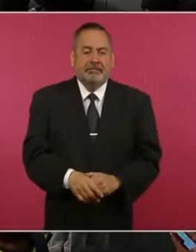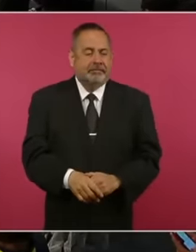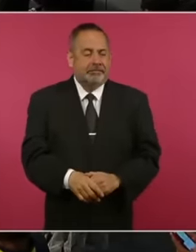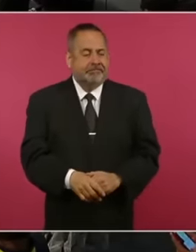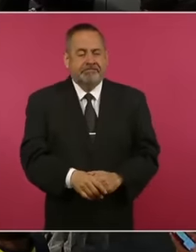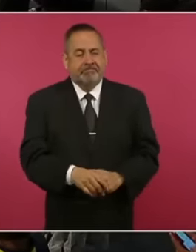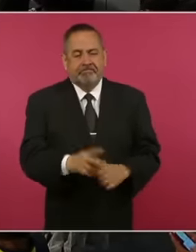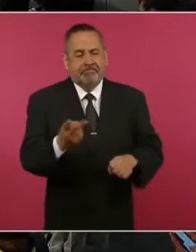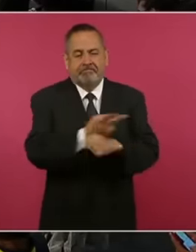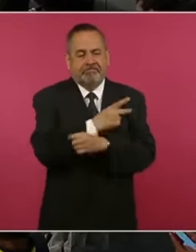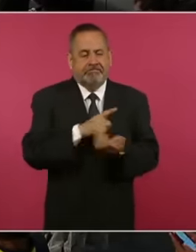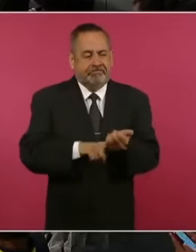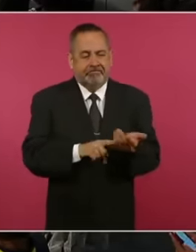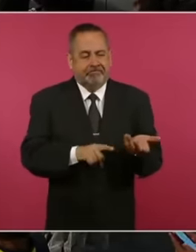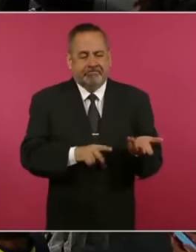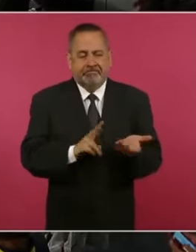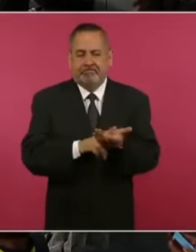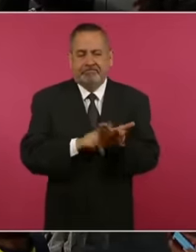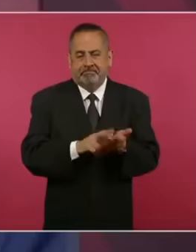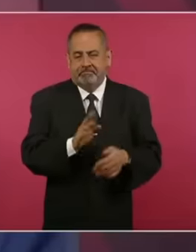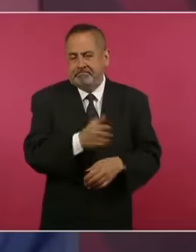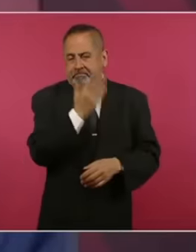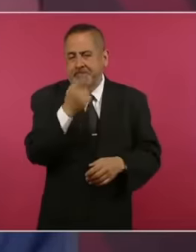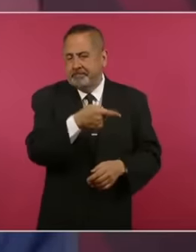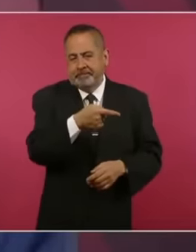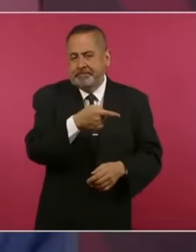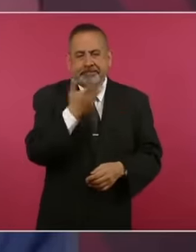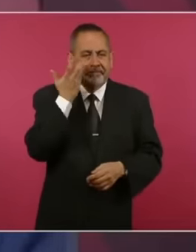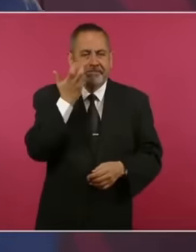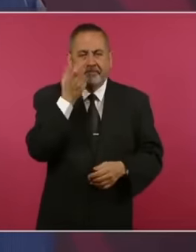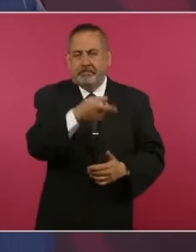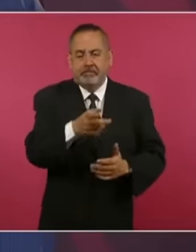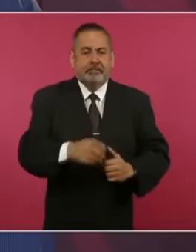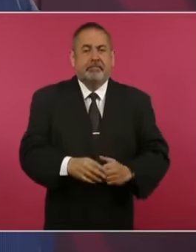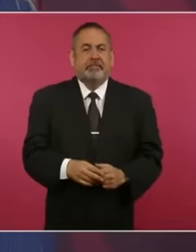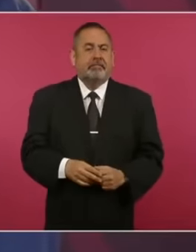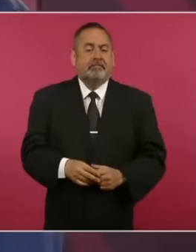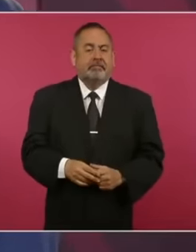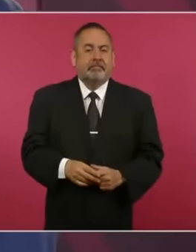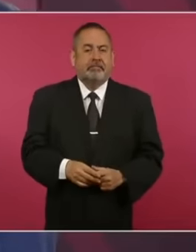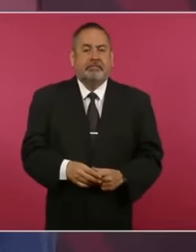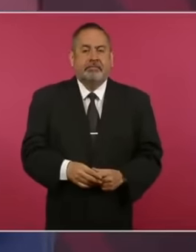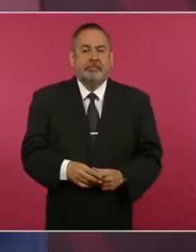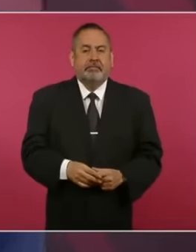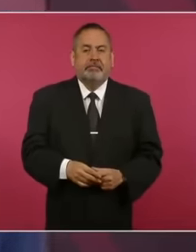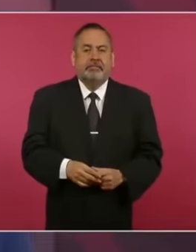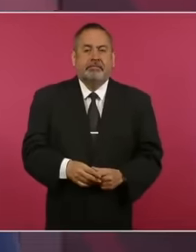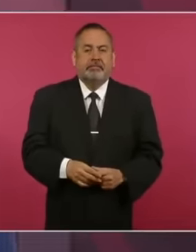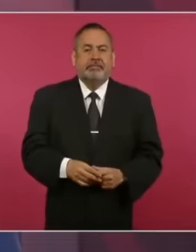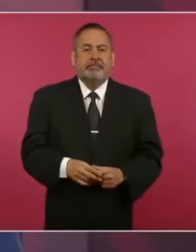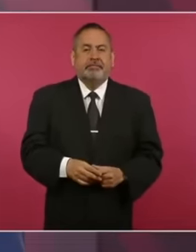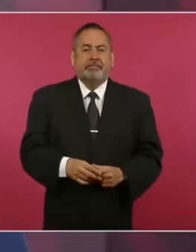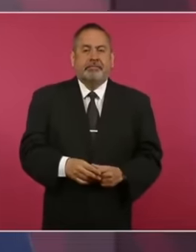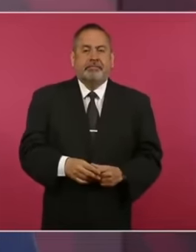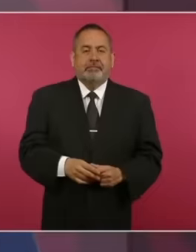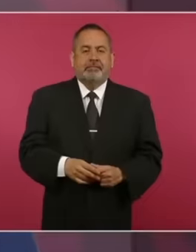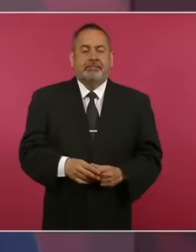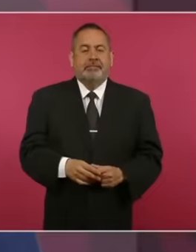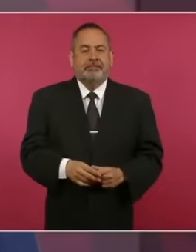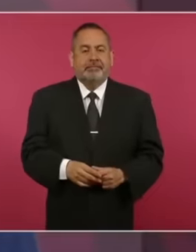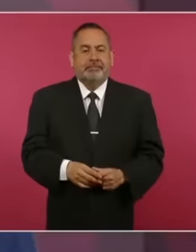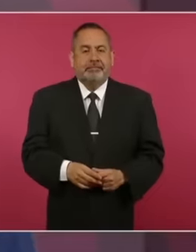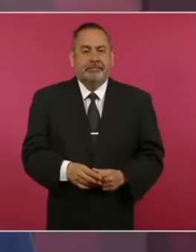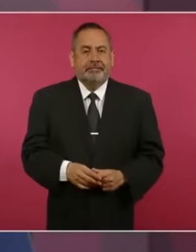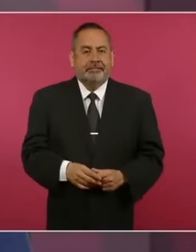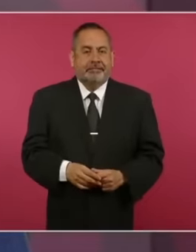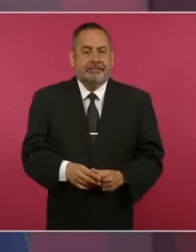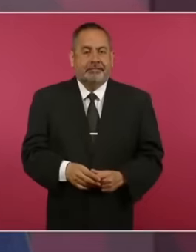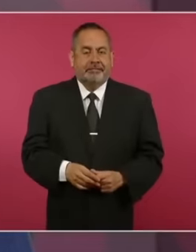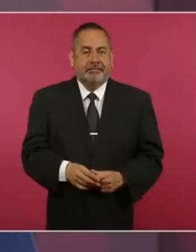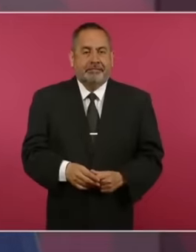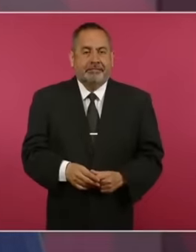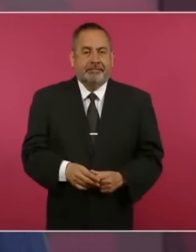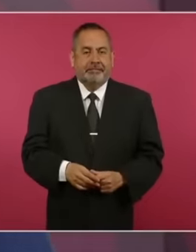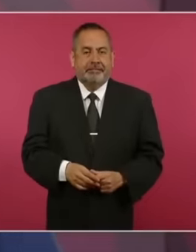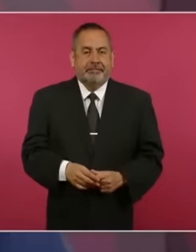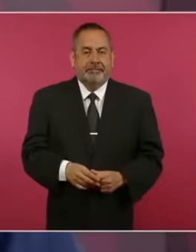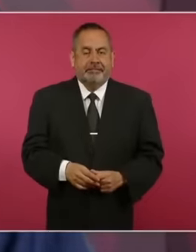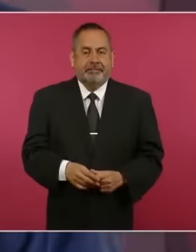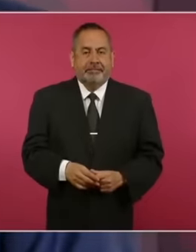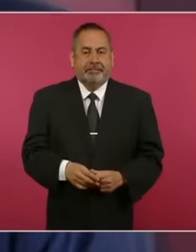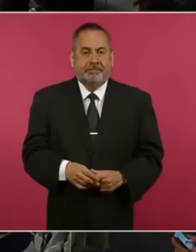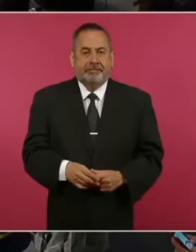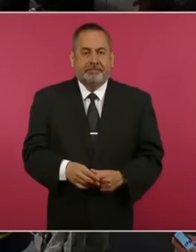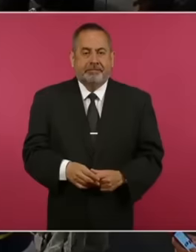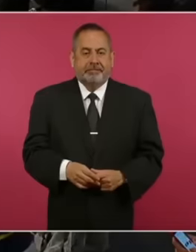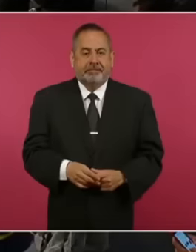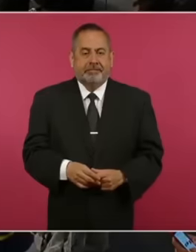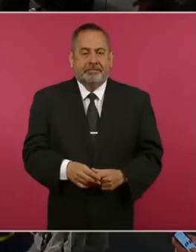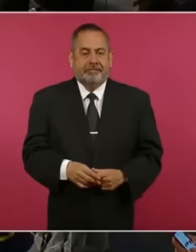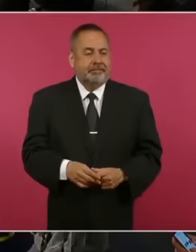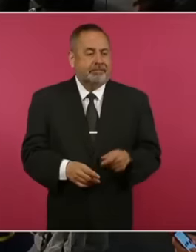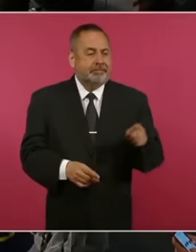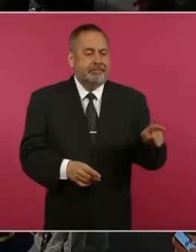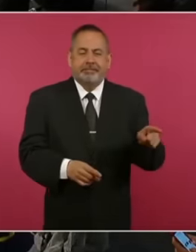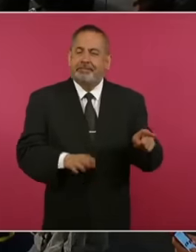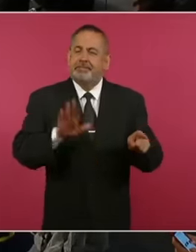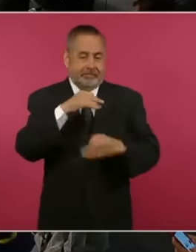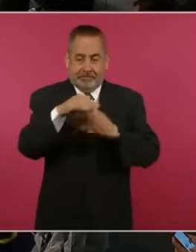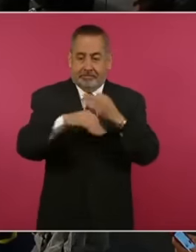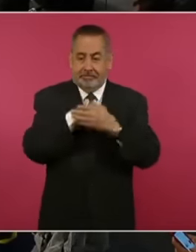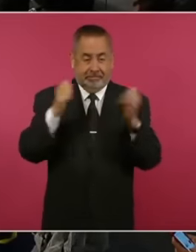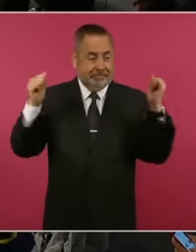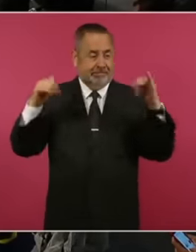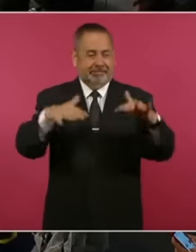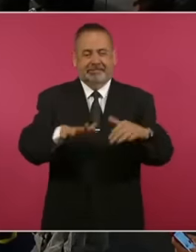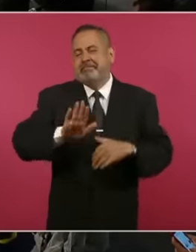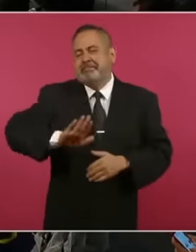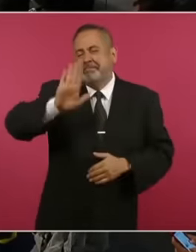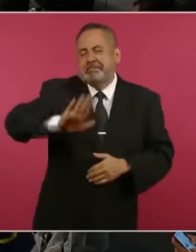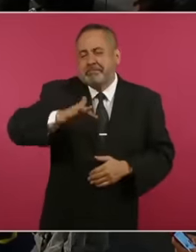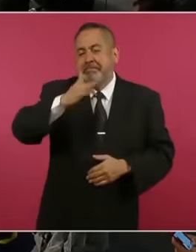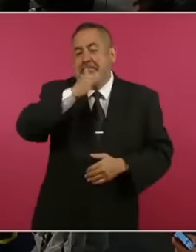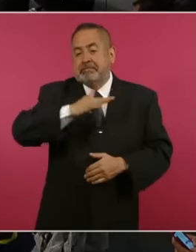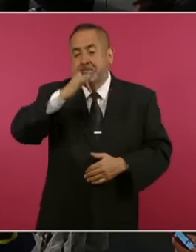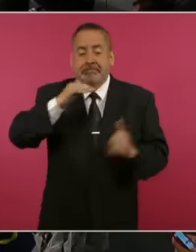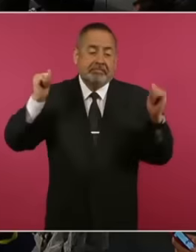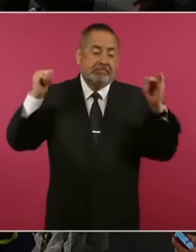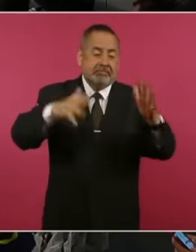it is like a meeting, this is a costume ball, so time goes by and they are